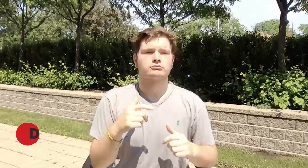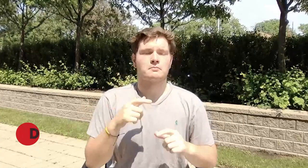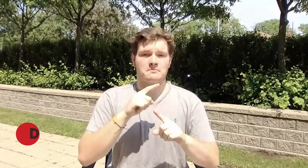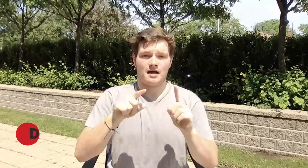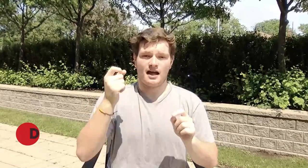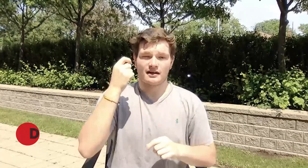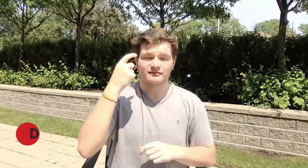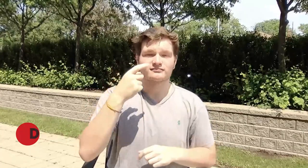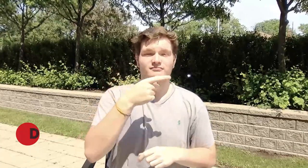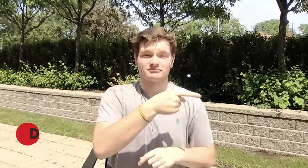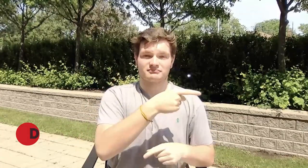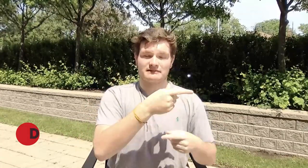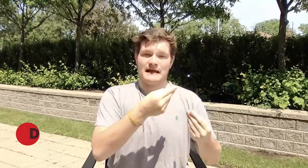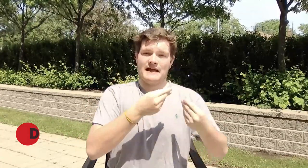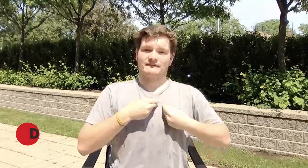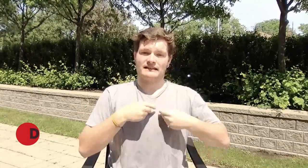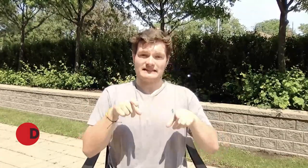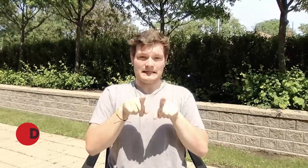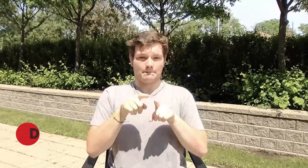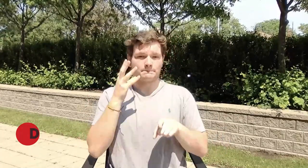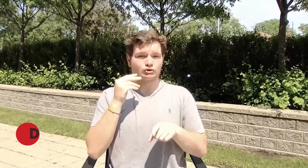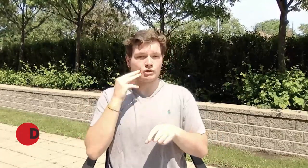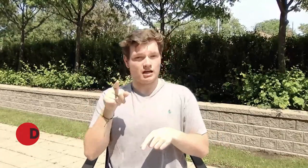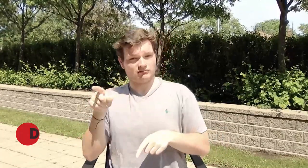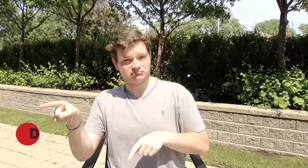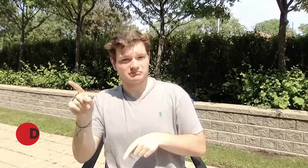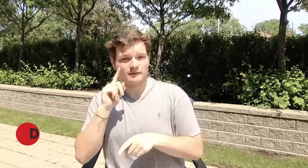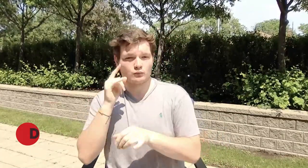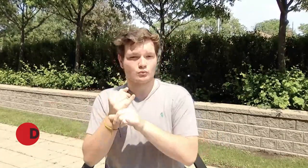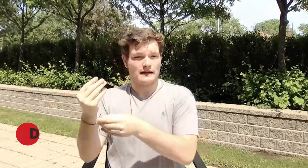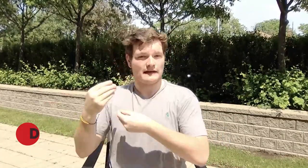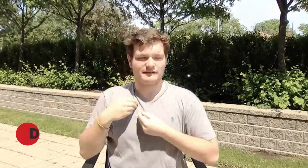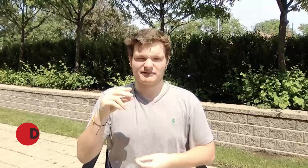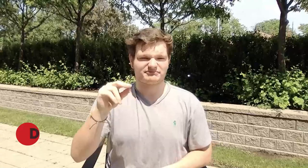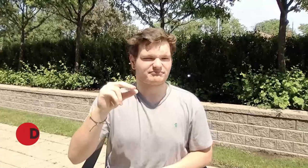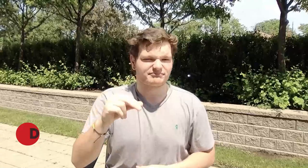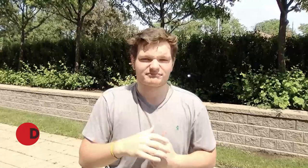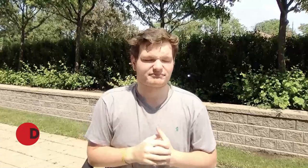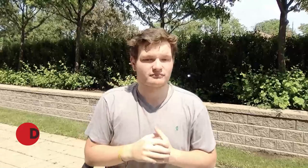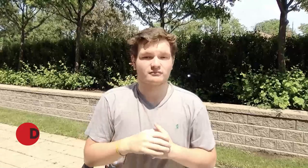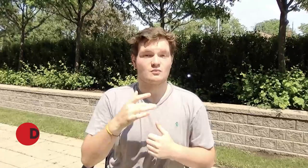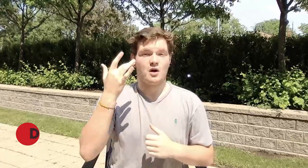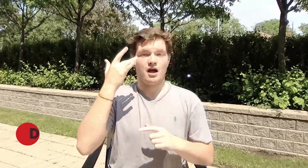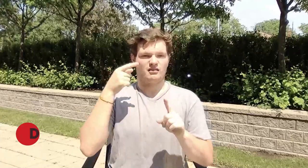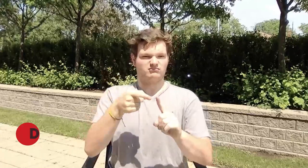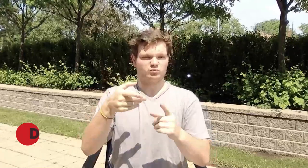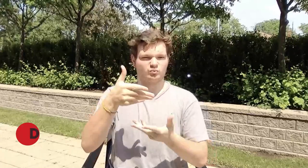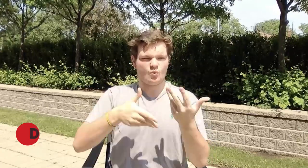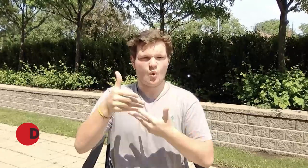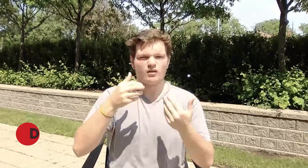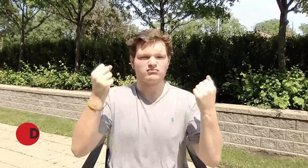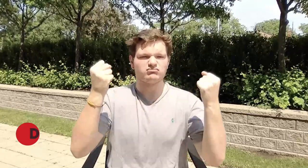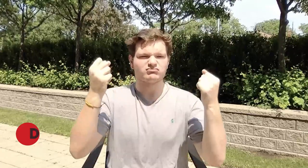but the experience is not the same that the Deaf school gave me.